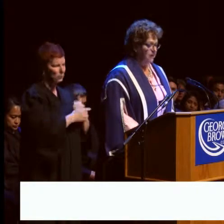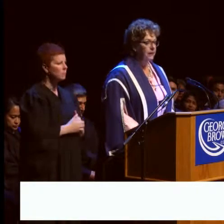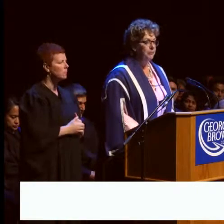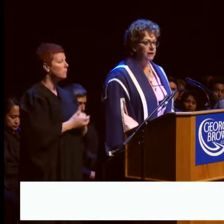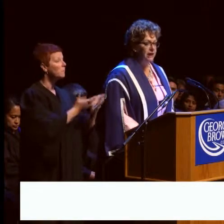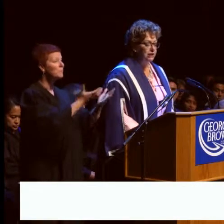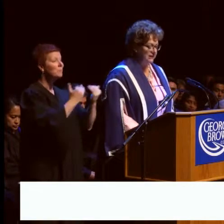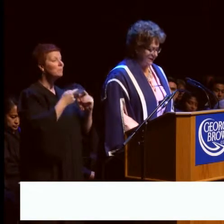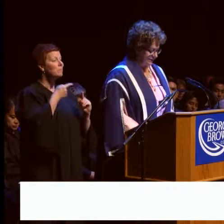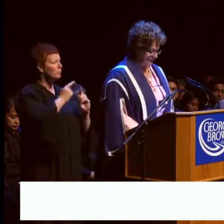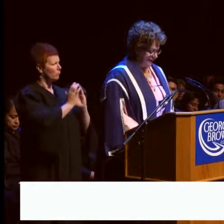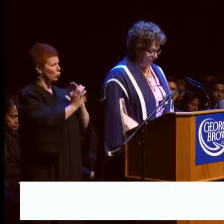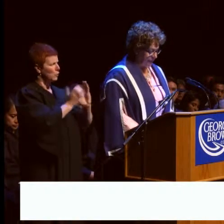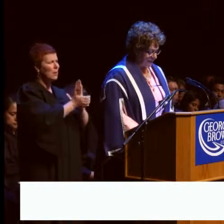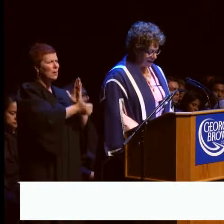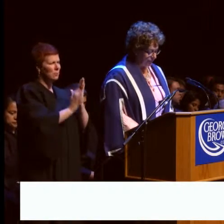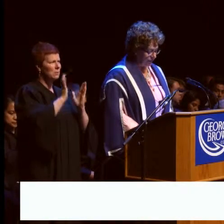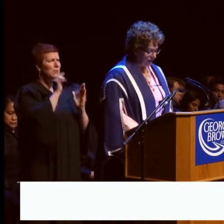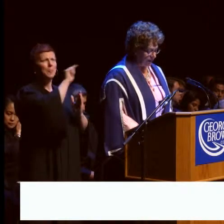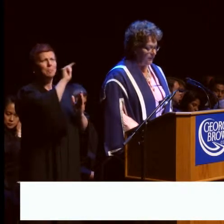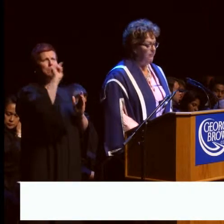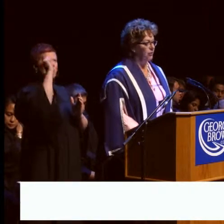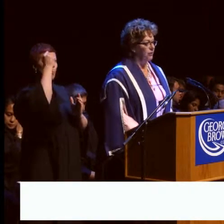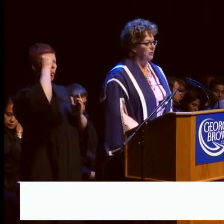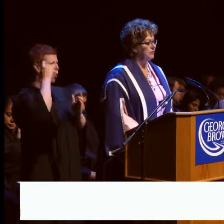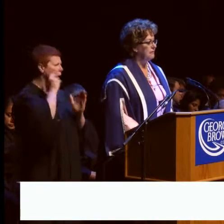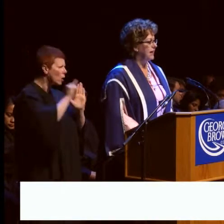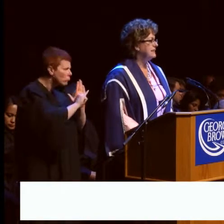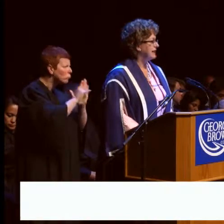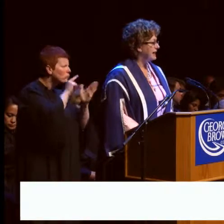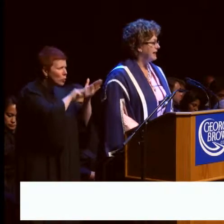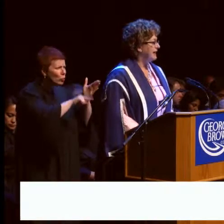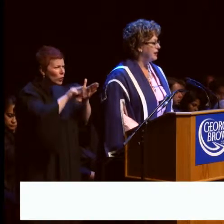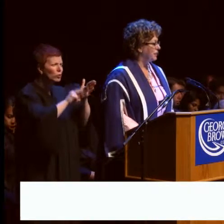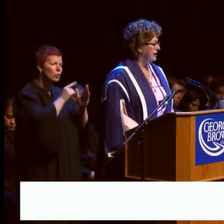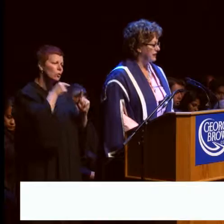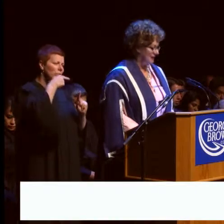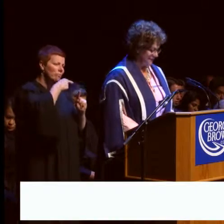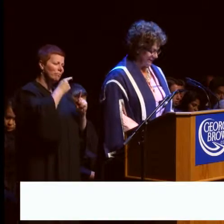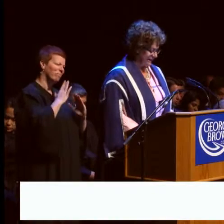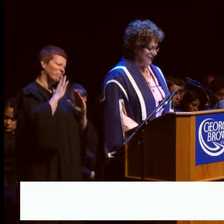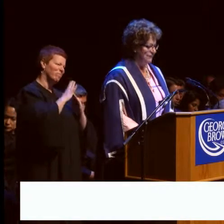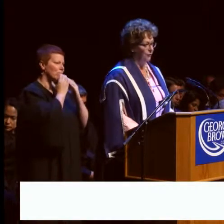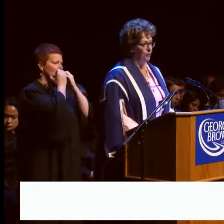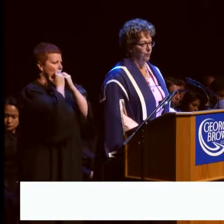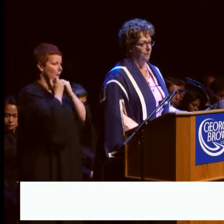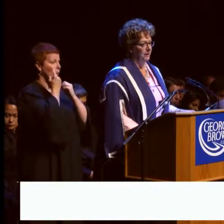COMMUNICATIONS SKILLS HAVE BEEN IDENTIFIED BY EMPLOYERS AS A KEY INGREDIENT FOR SUCCESS IN THE WORKPLACE.